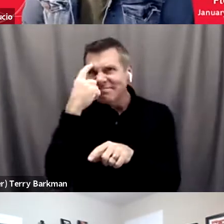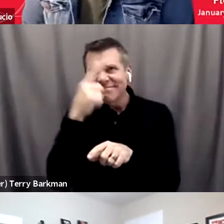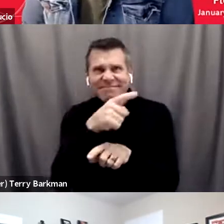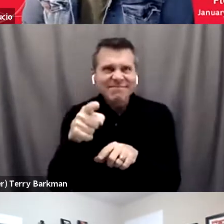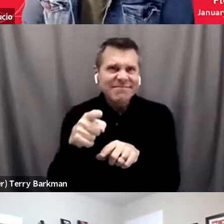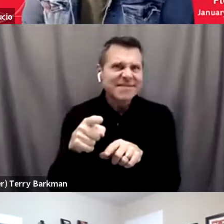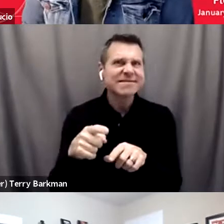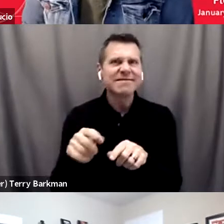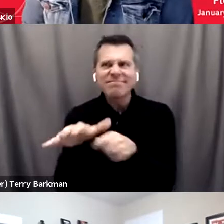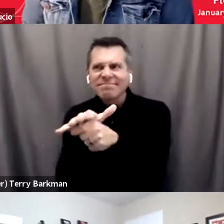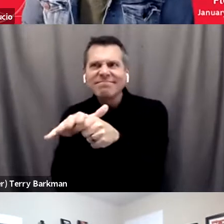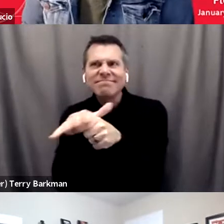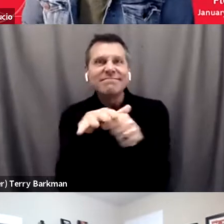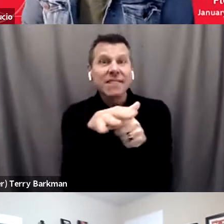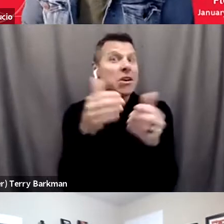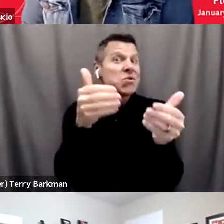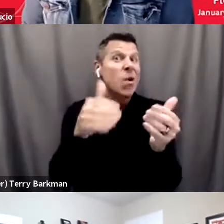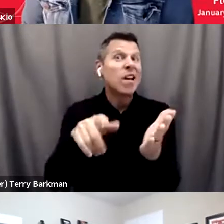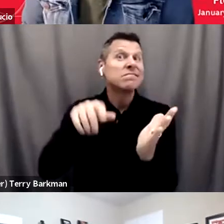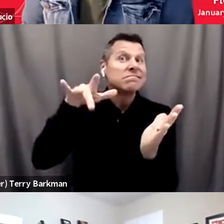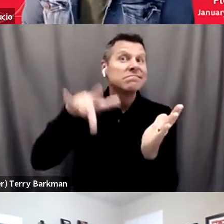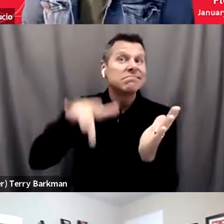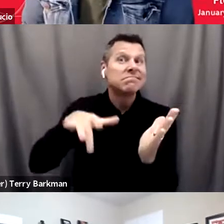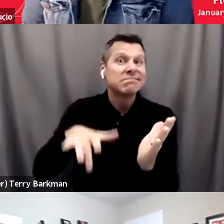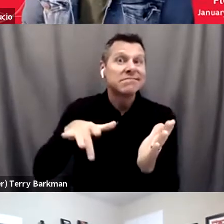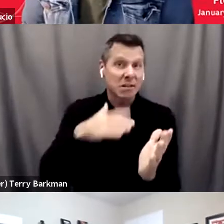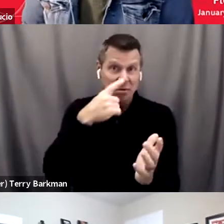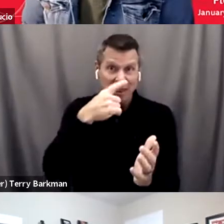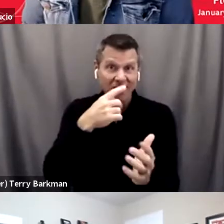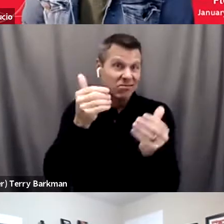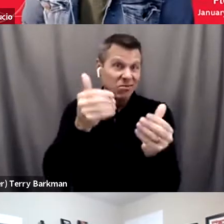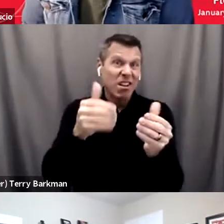in. So if you could go ahead and just take a little bit of time to fill out some of these